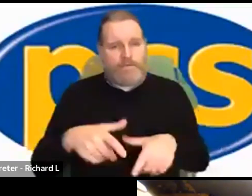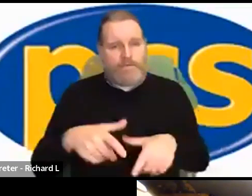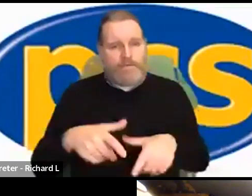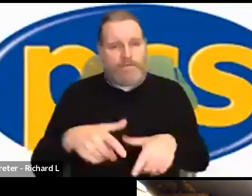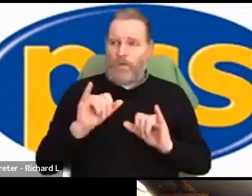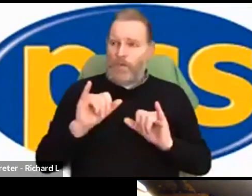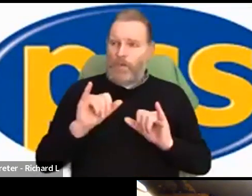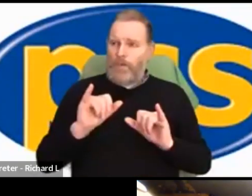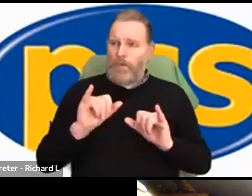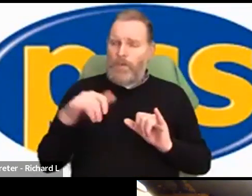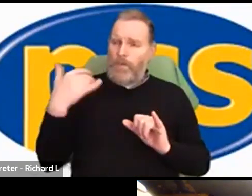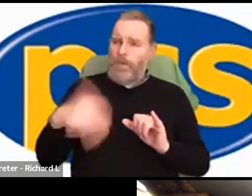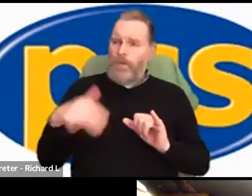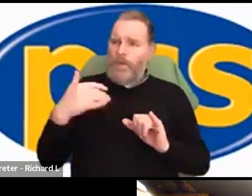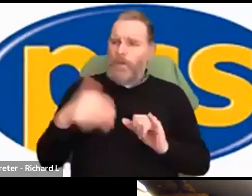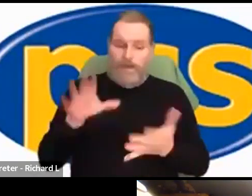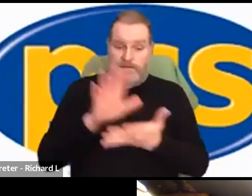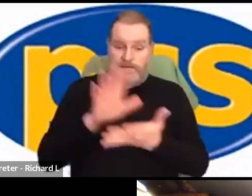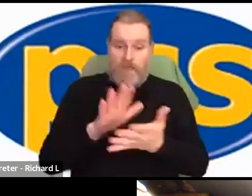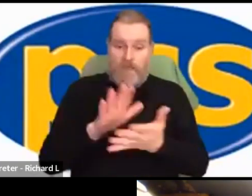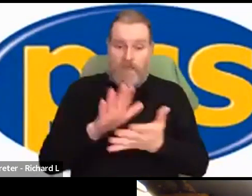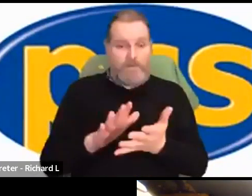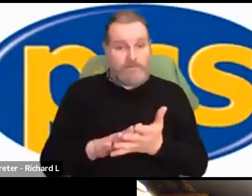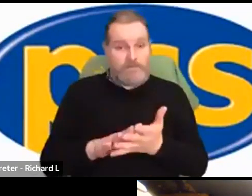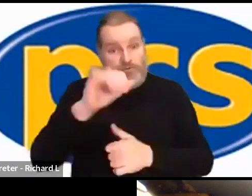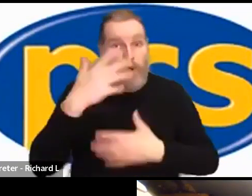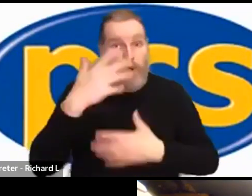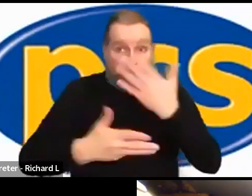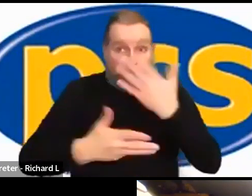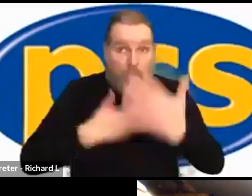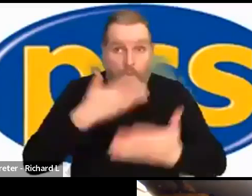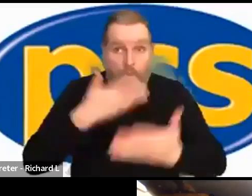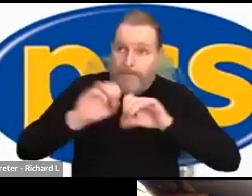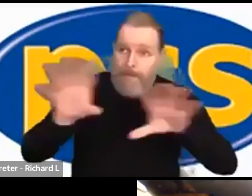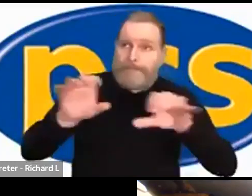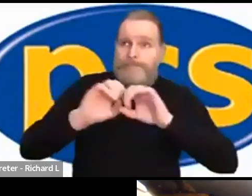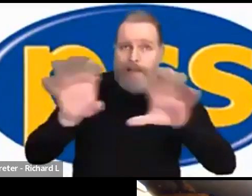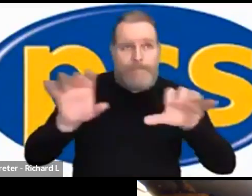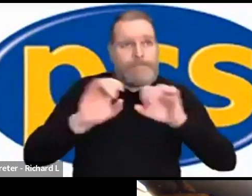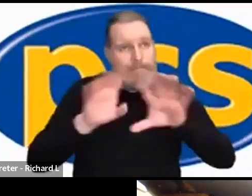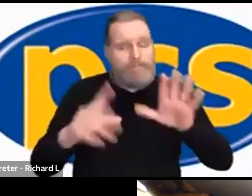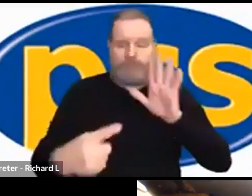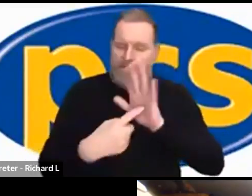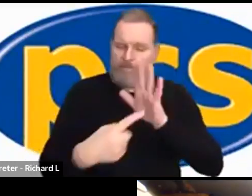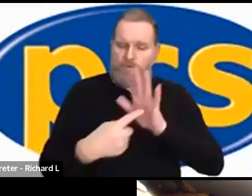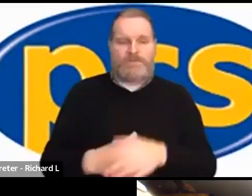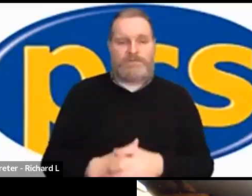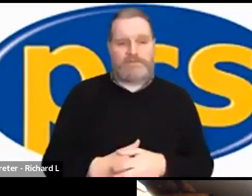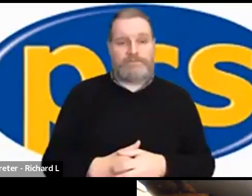their story about what life was like. s like for them. So you know like for them. So, you know, getting on tting up message across, I think